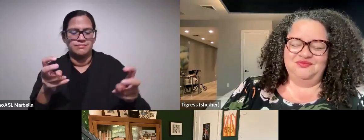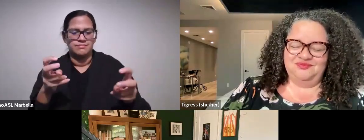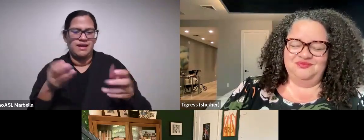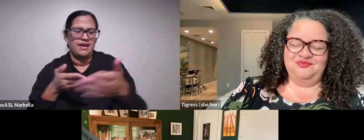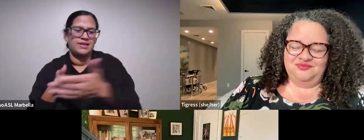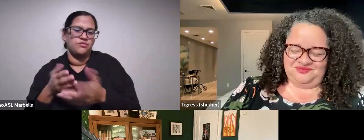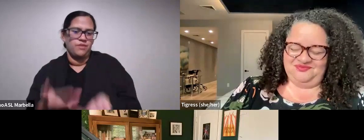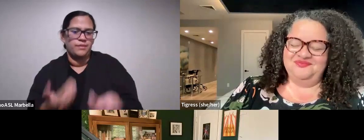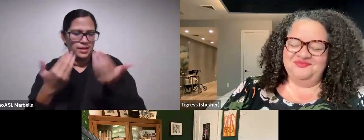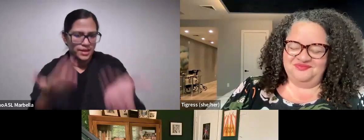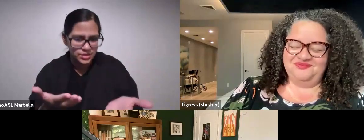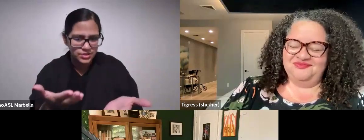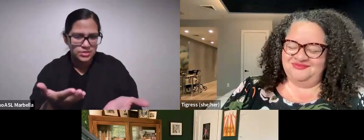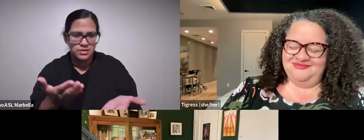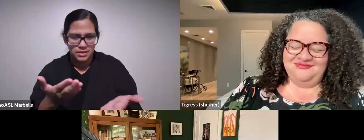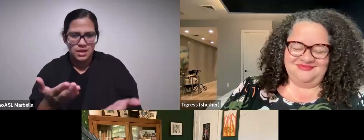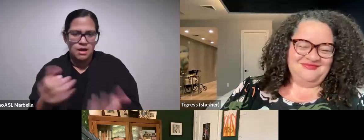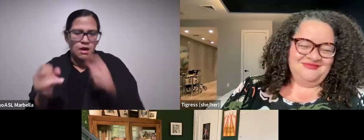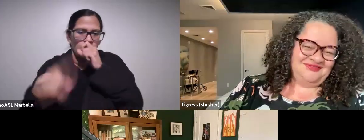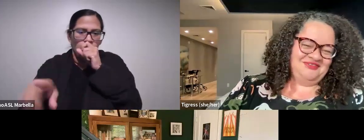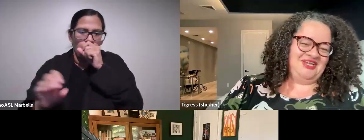their own in-house experts and their own research committee. Right.